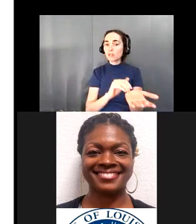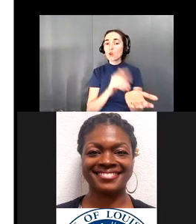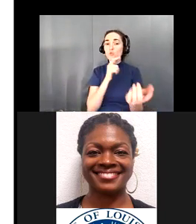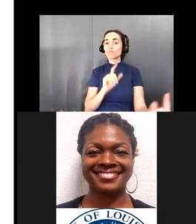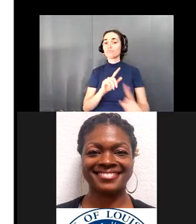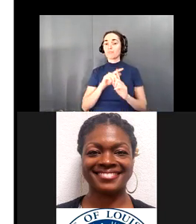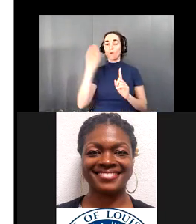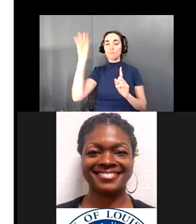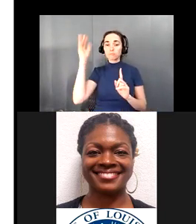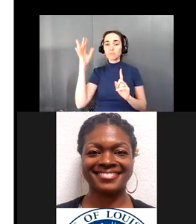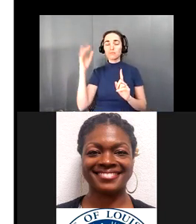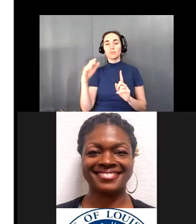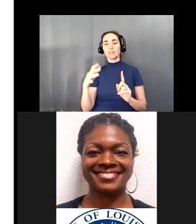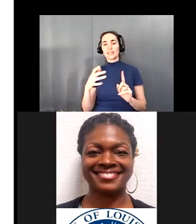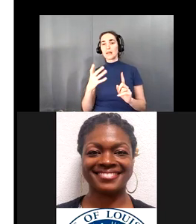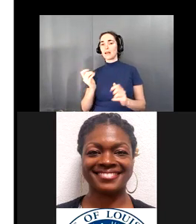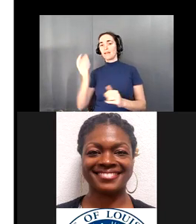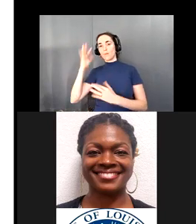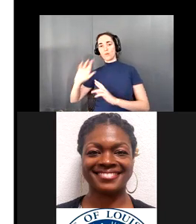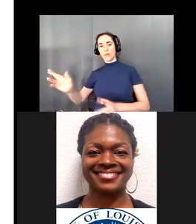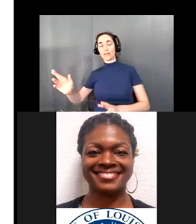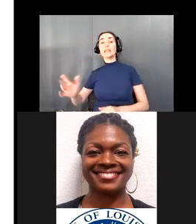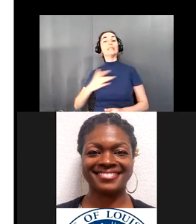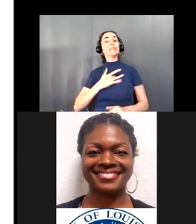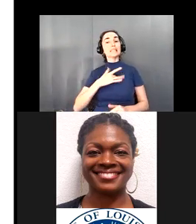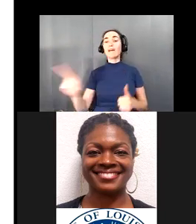going to be police first know what to tell them and have that written down